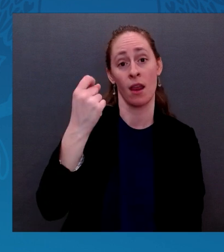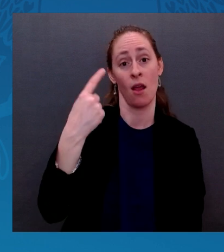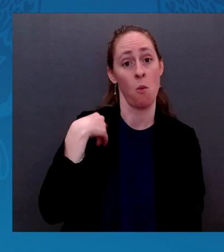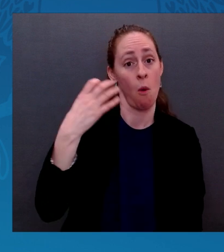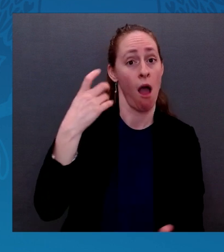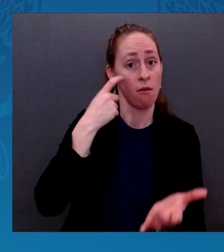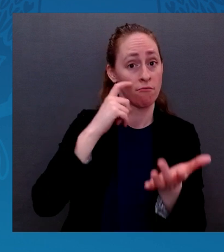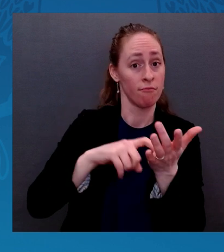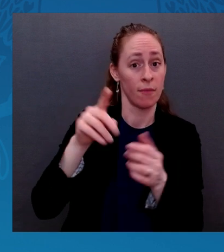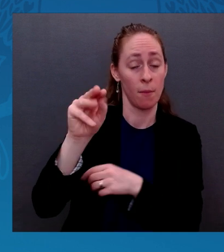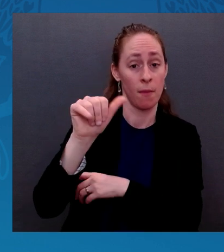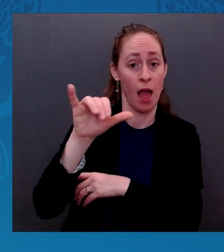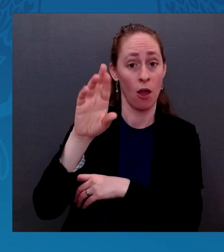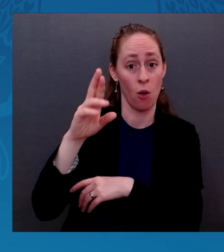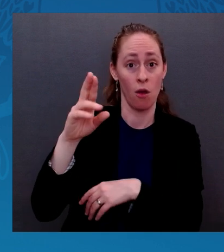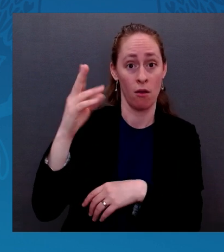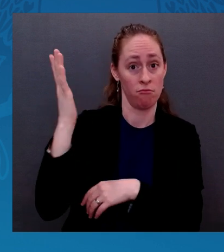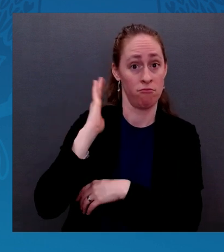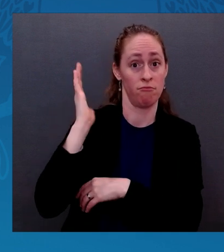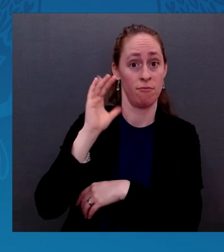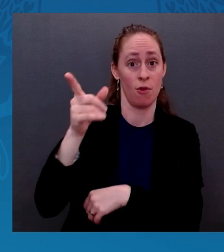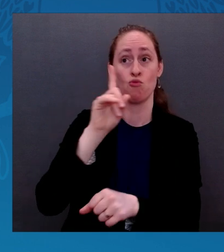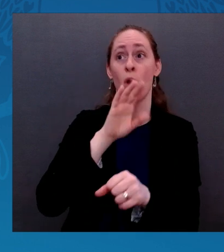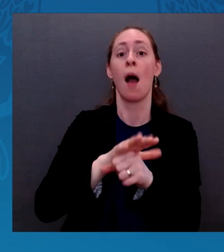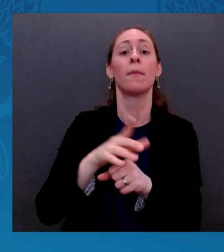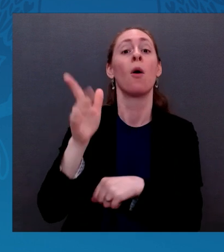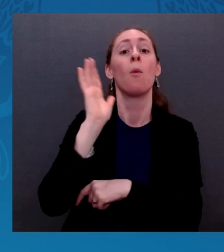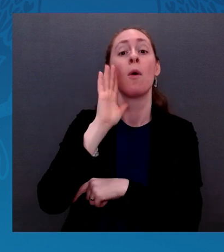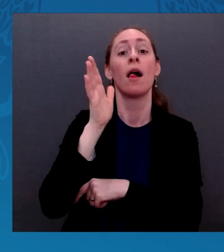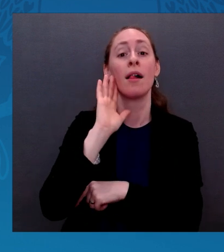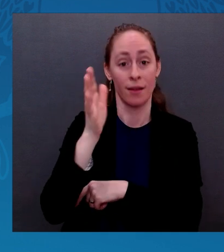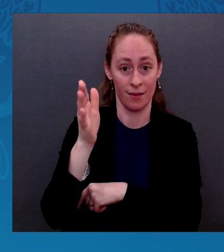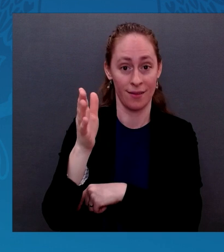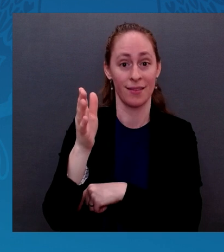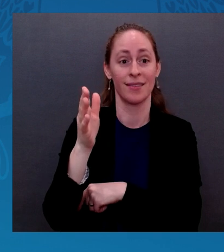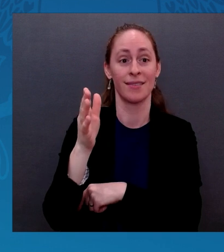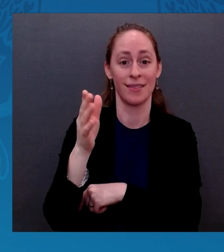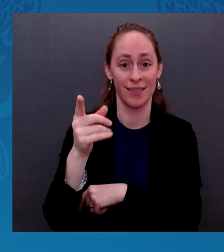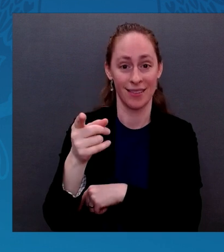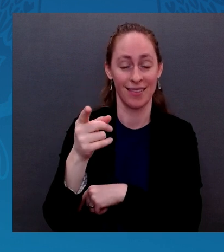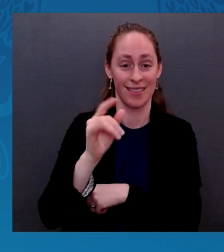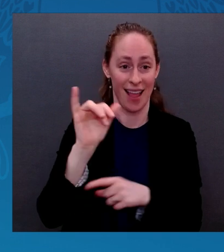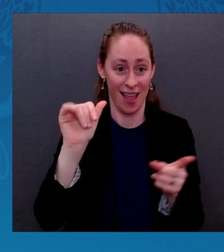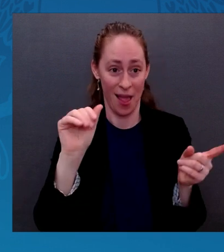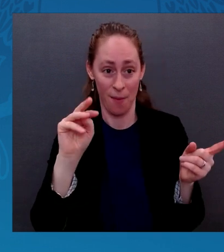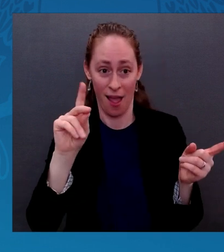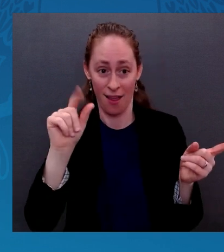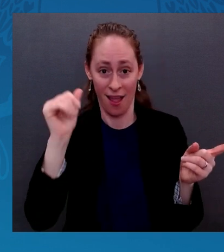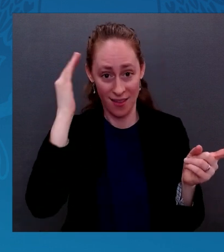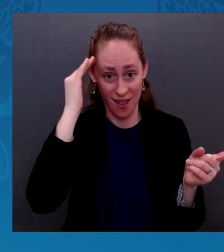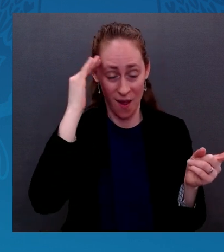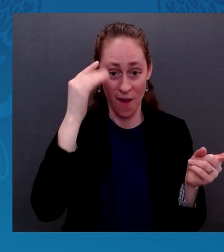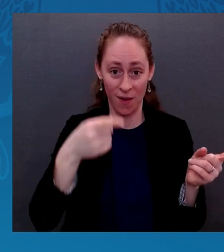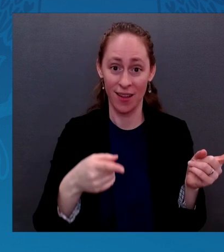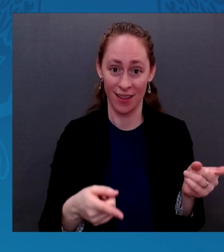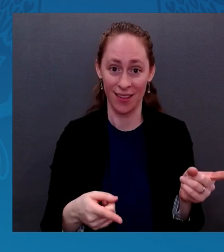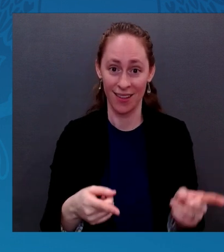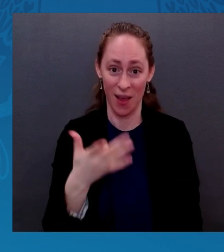because whenever I called it, she wasn't available, she called me back as a retired educator and I'm home.